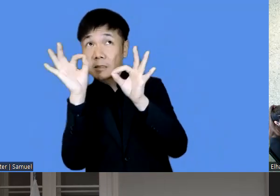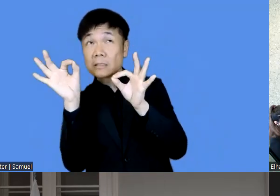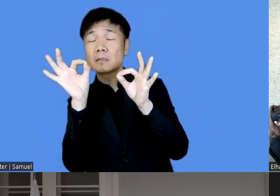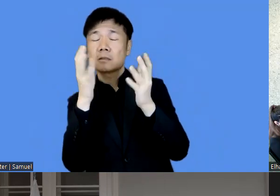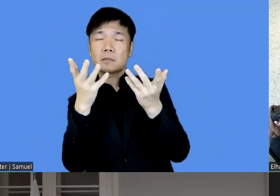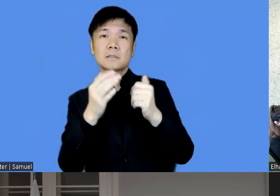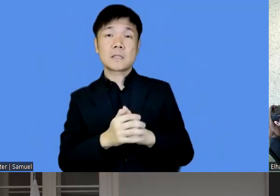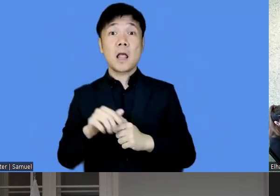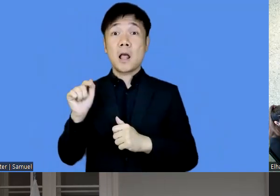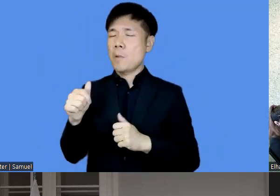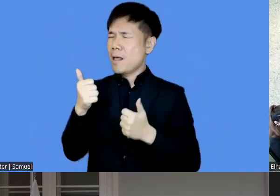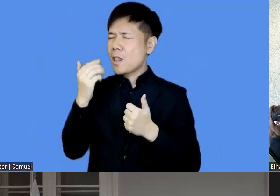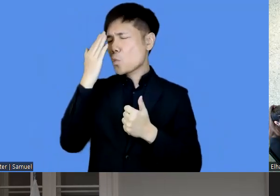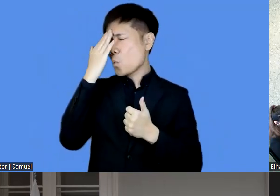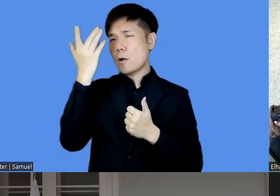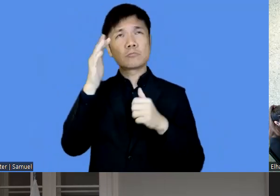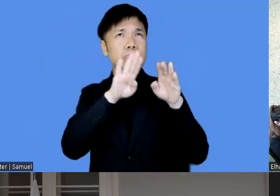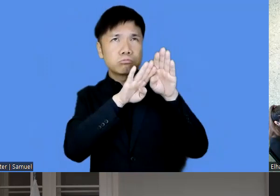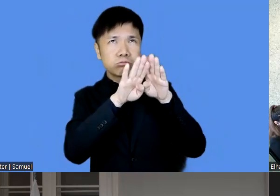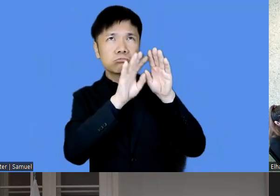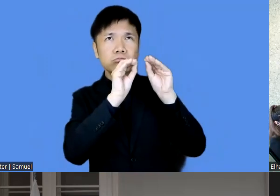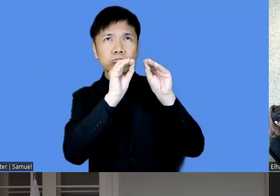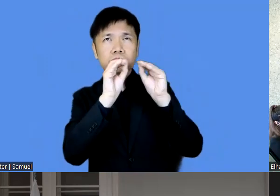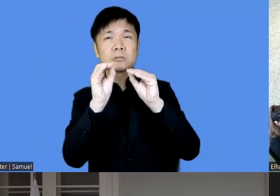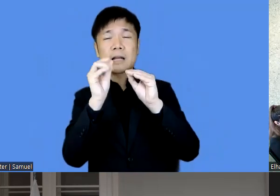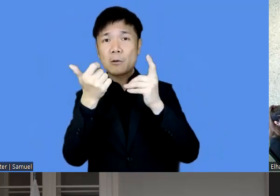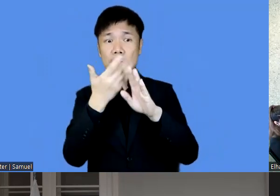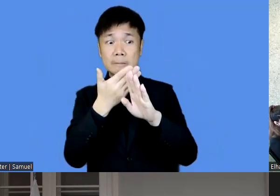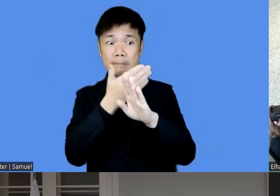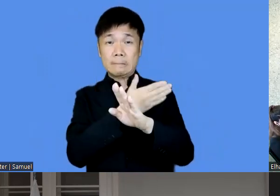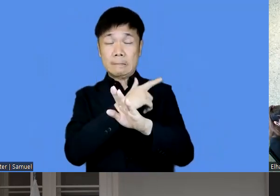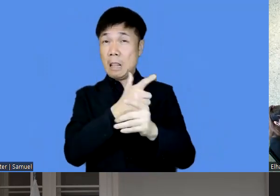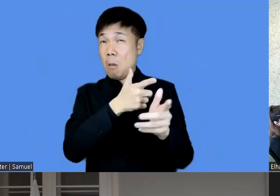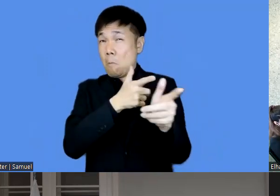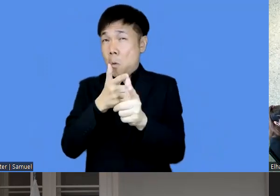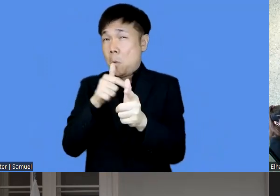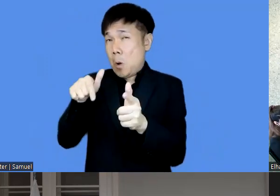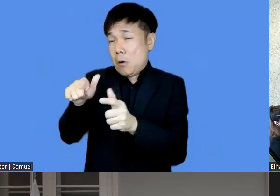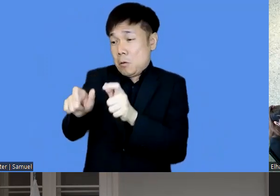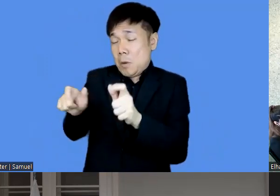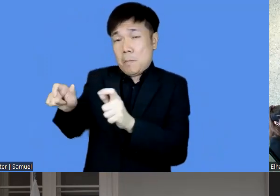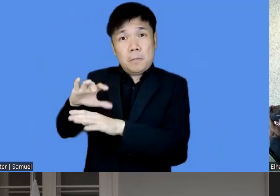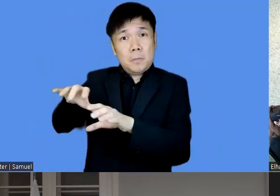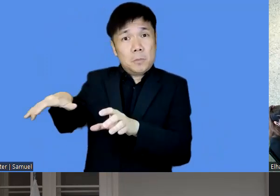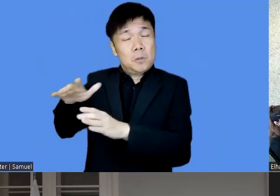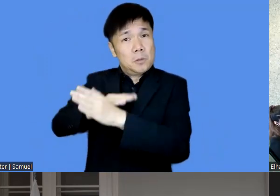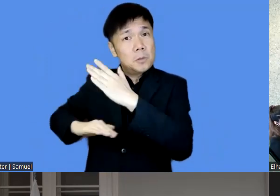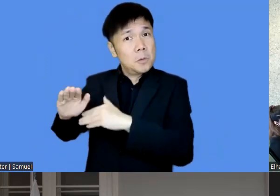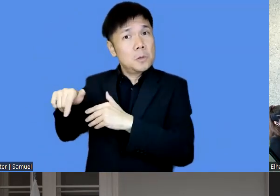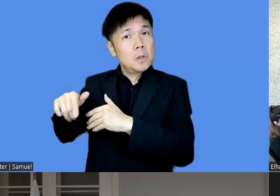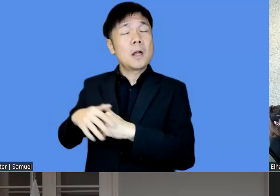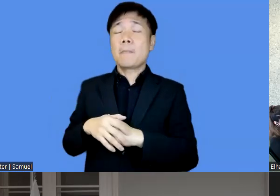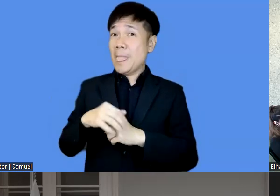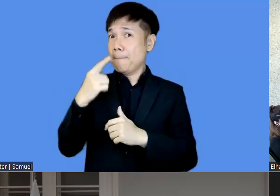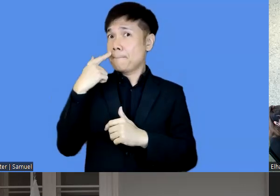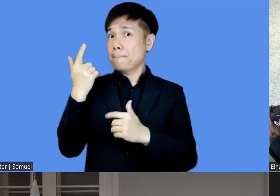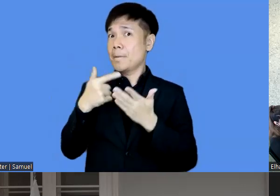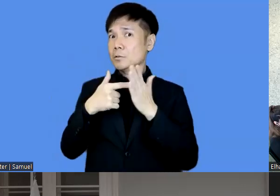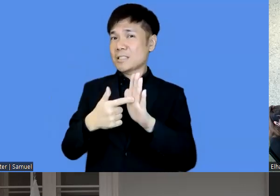practice hands-on training, for instance the coordination of evacuations of civilians,